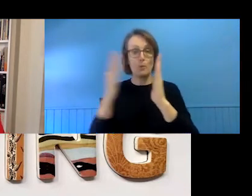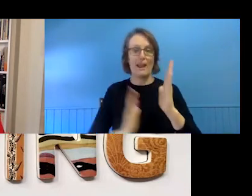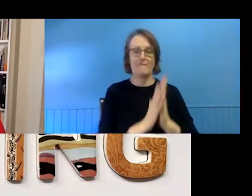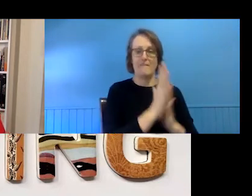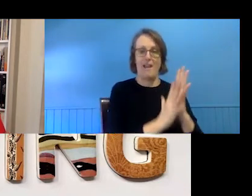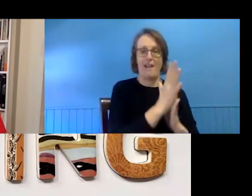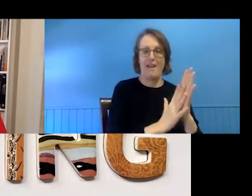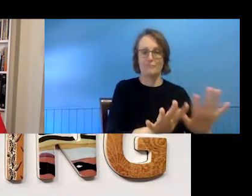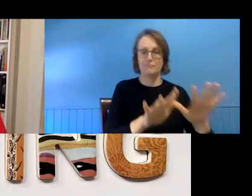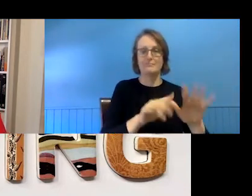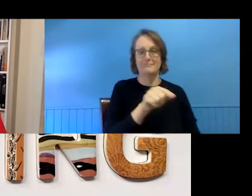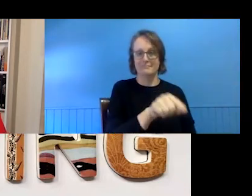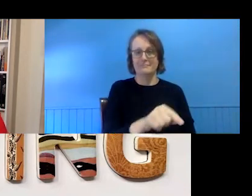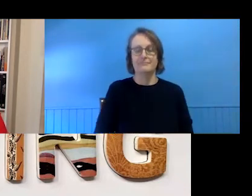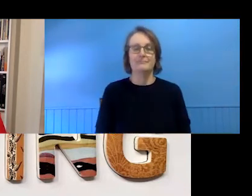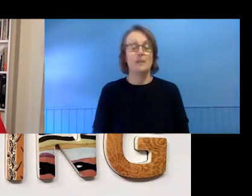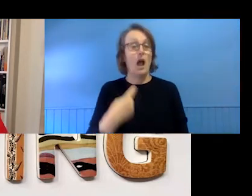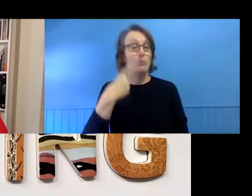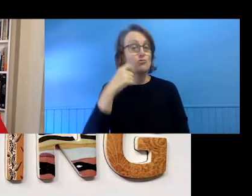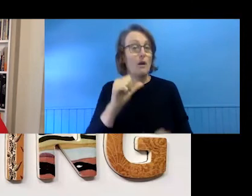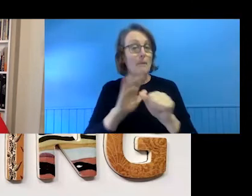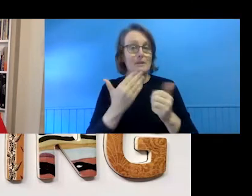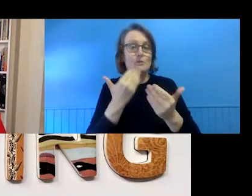me as well. >> I'll do my best to describe the slides, in particular,